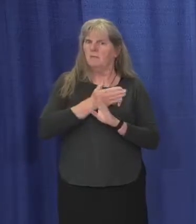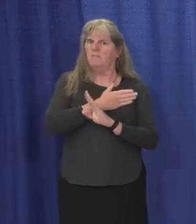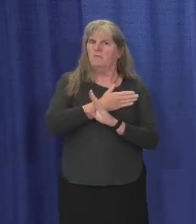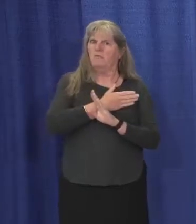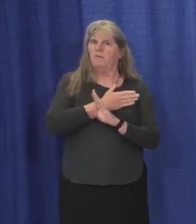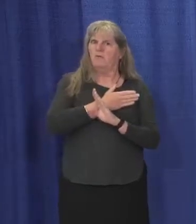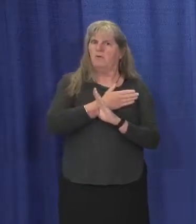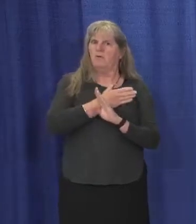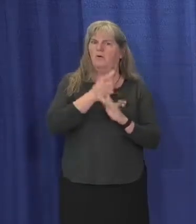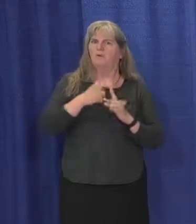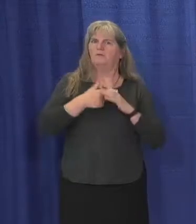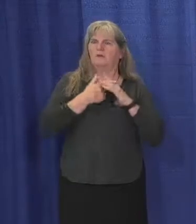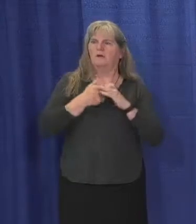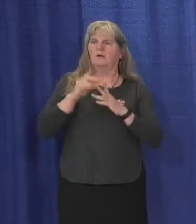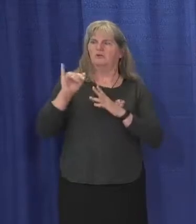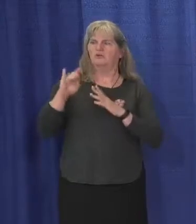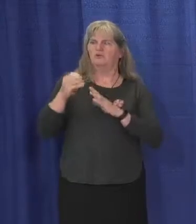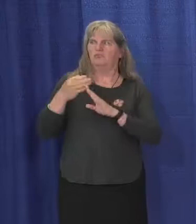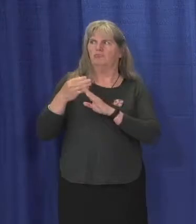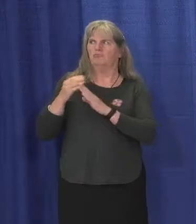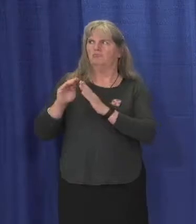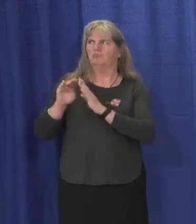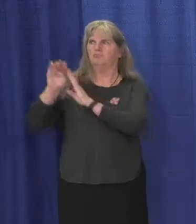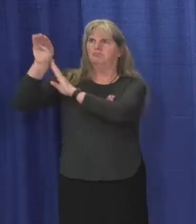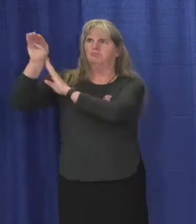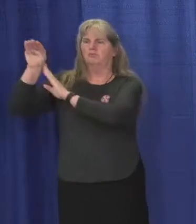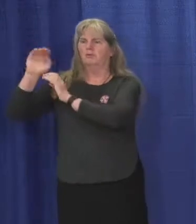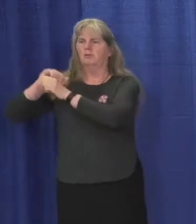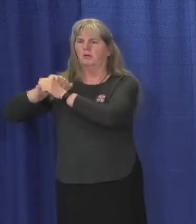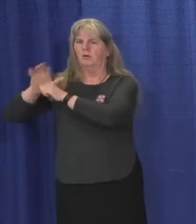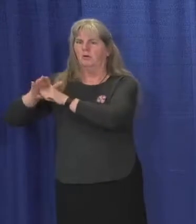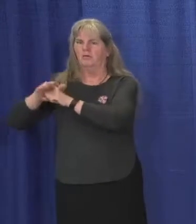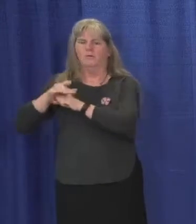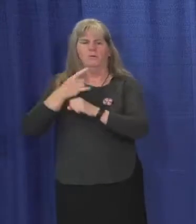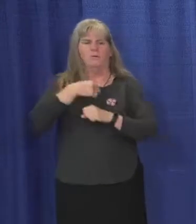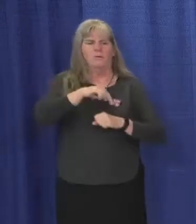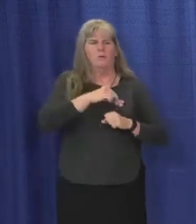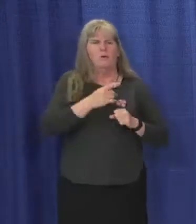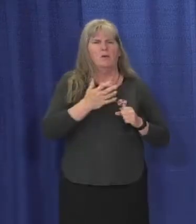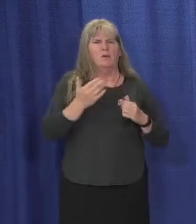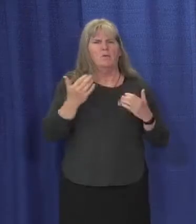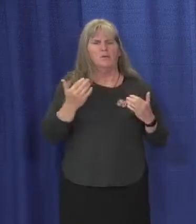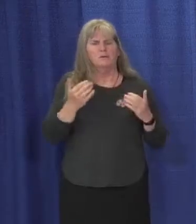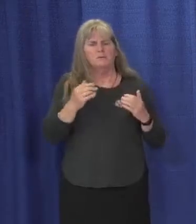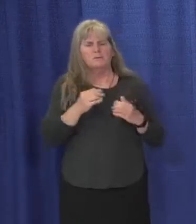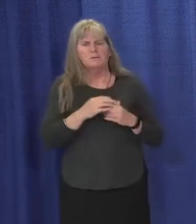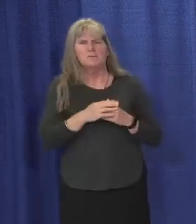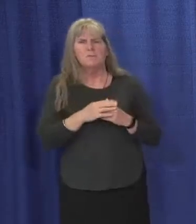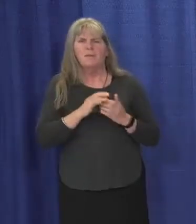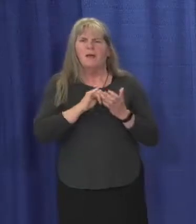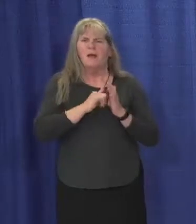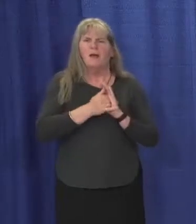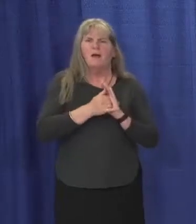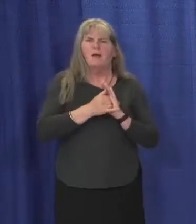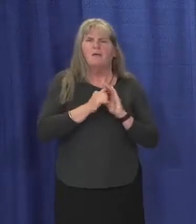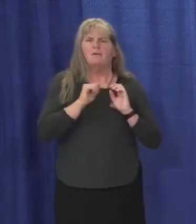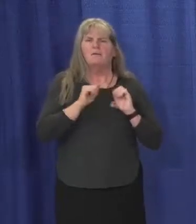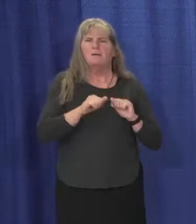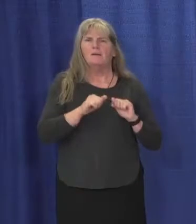and this is before the wave, they are strengthening the foundation and it was looking at